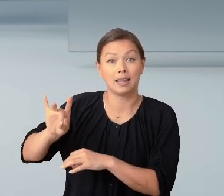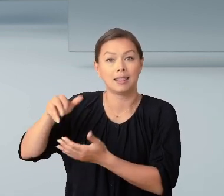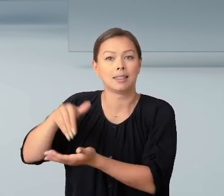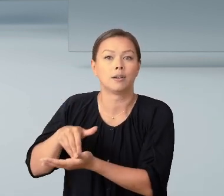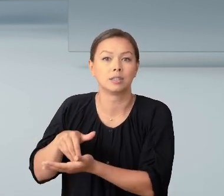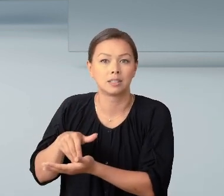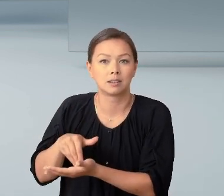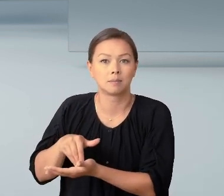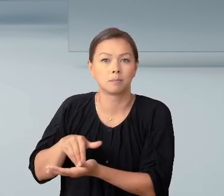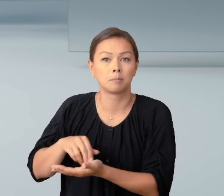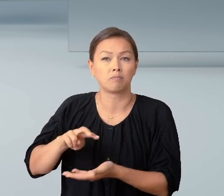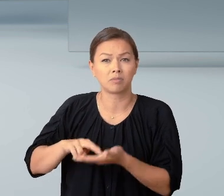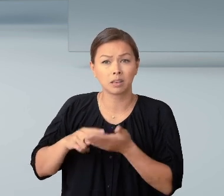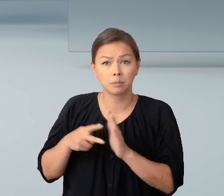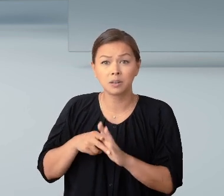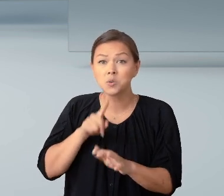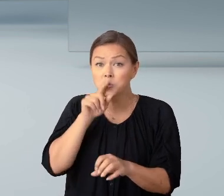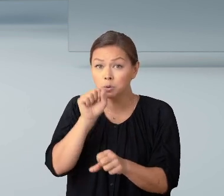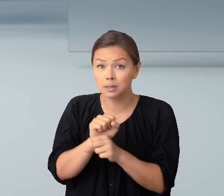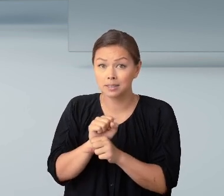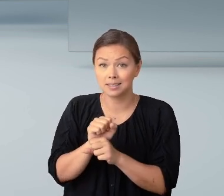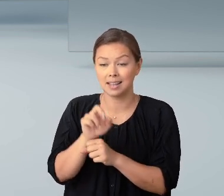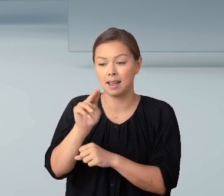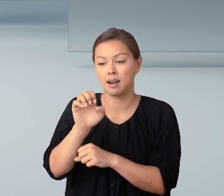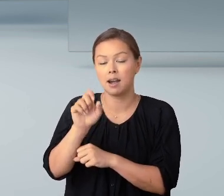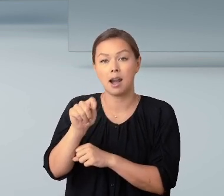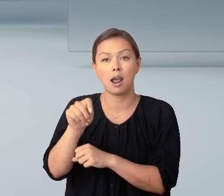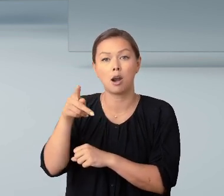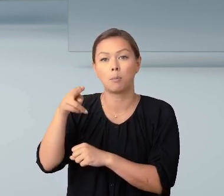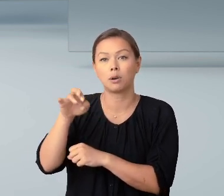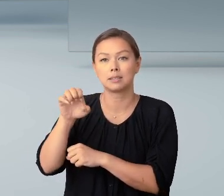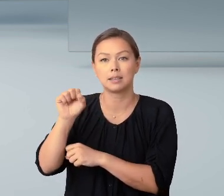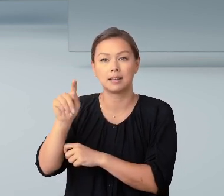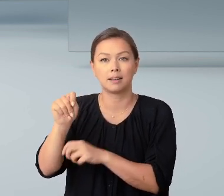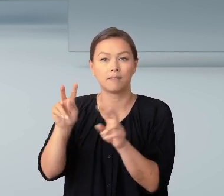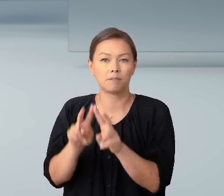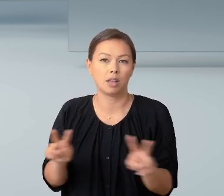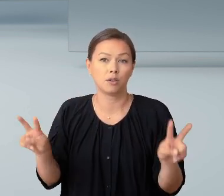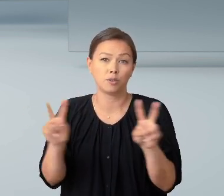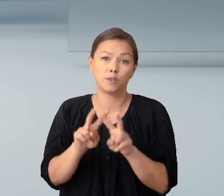which pretty much adds up to a net present value of $306,000